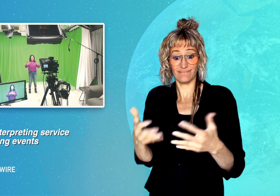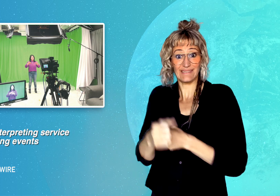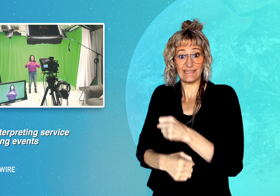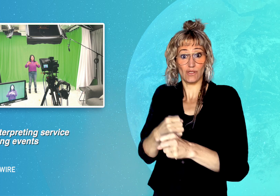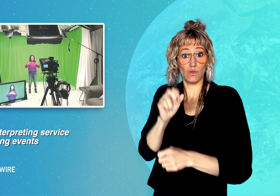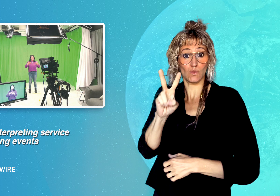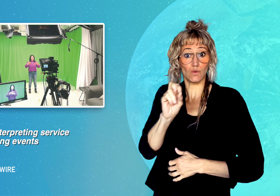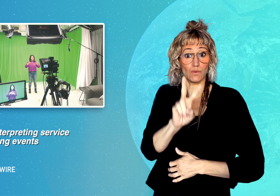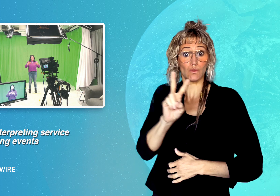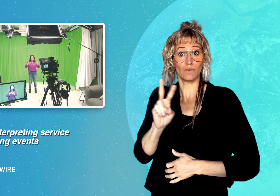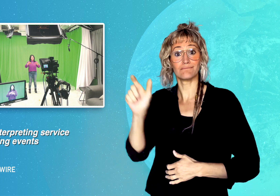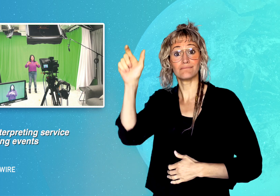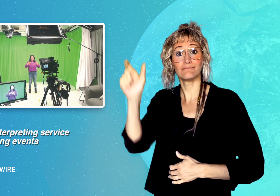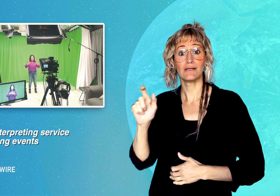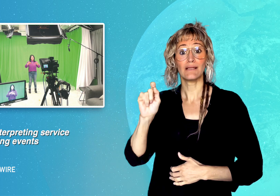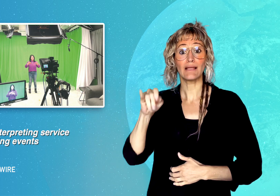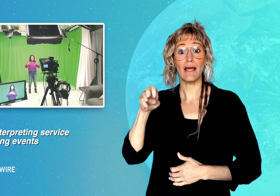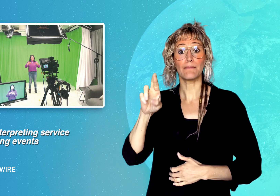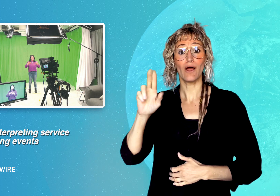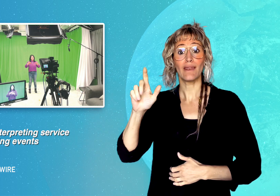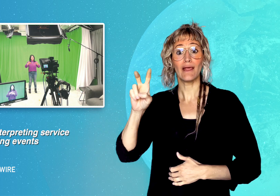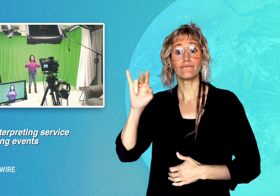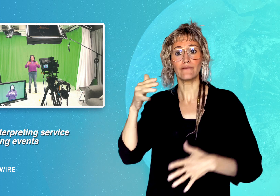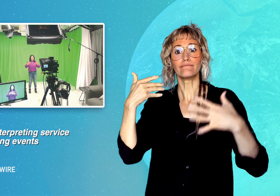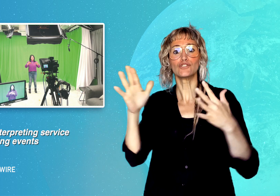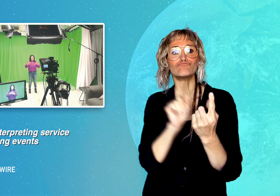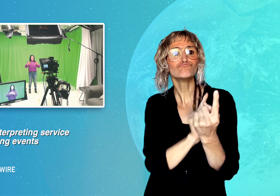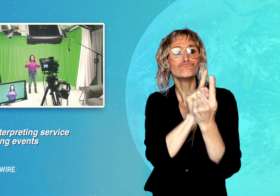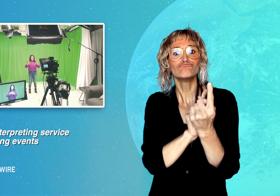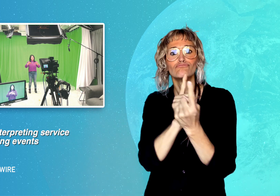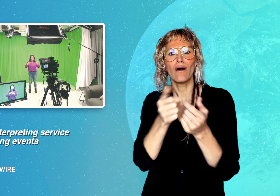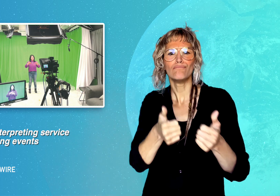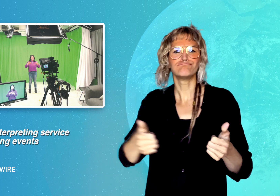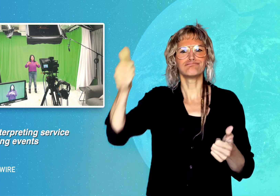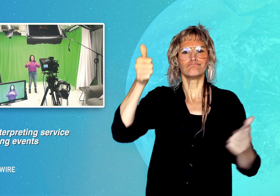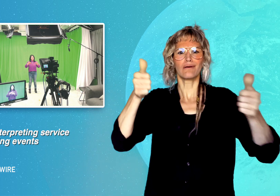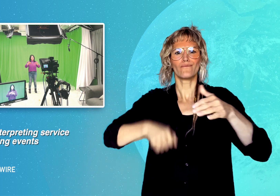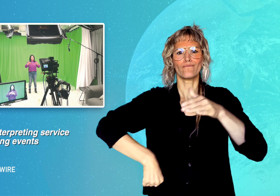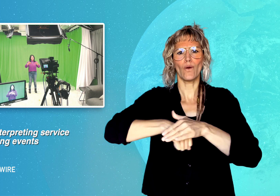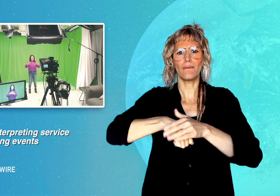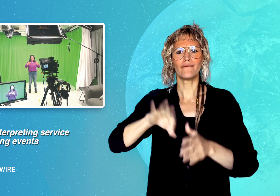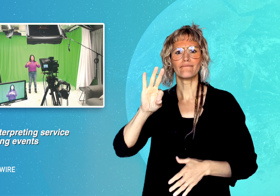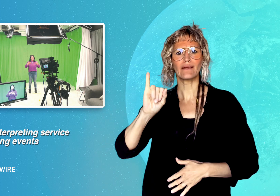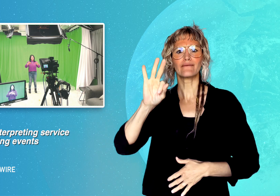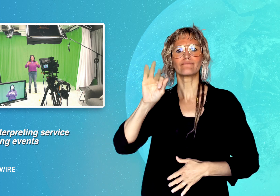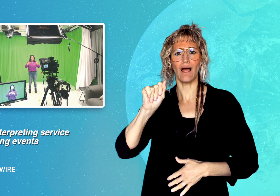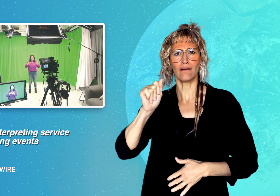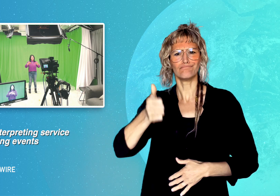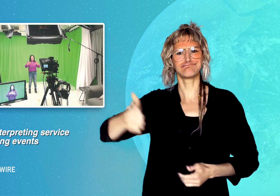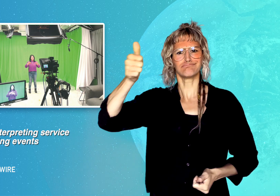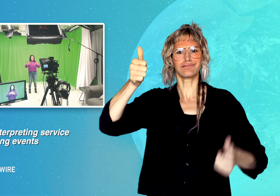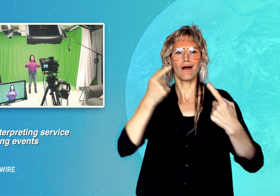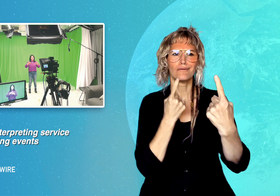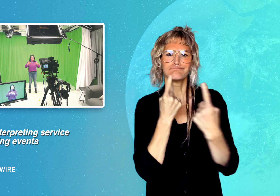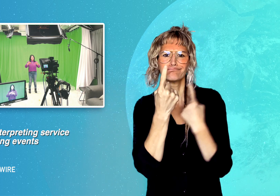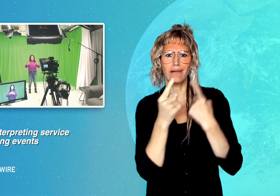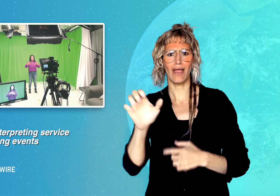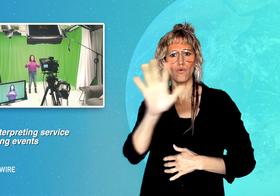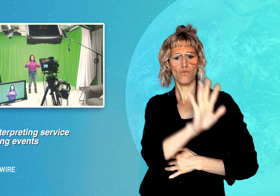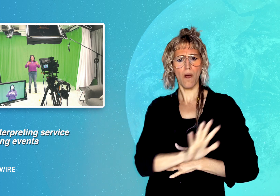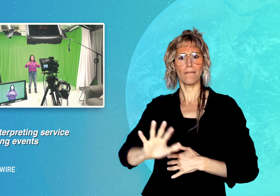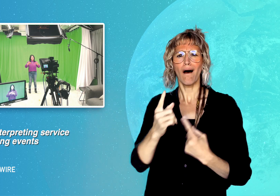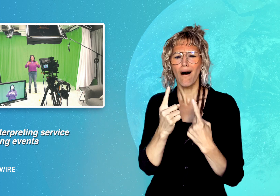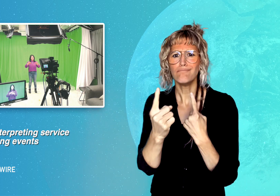Tomer Levy met with FIFA executives in Europe. After a successful